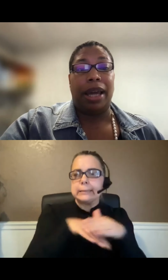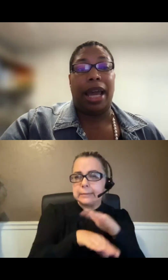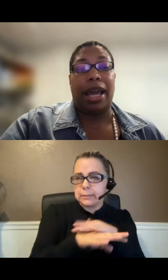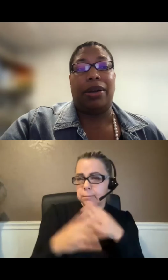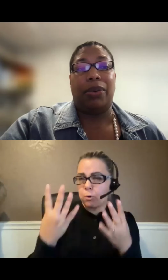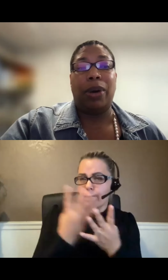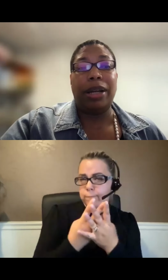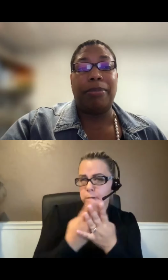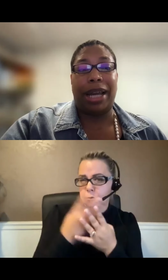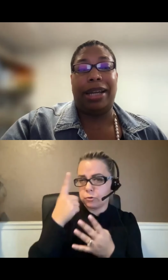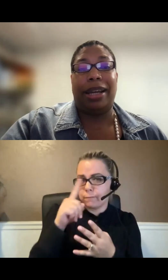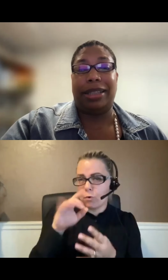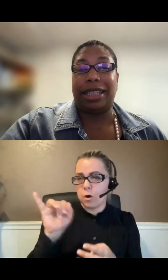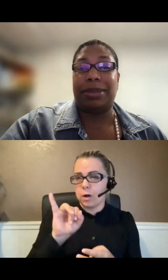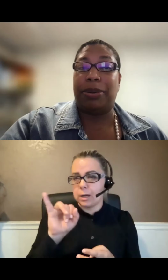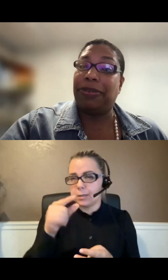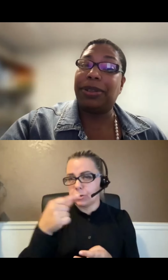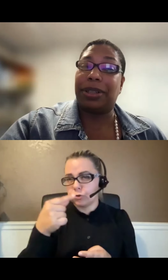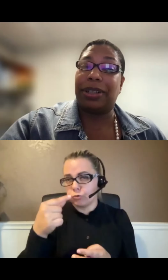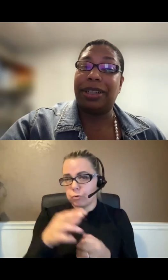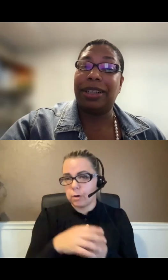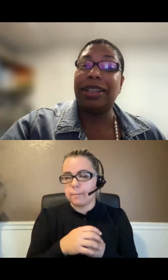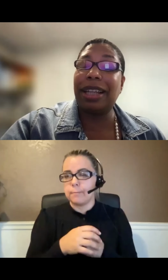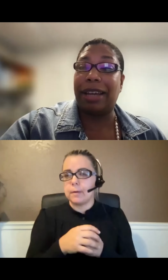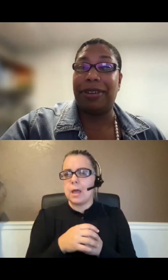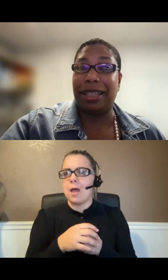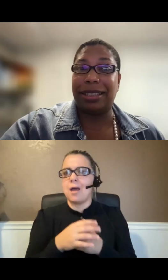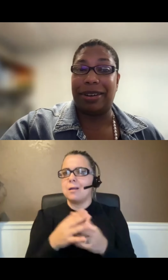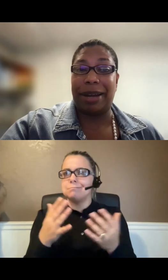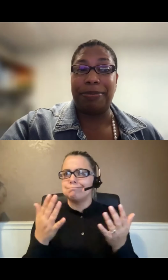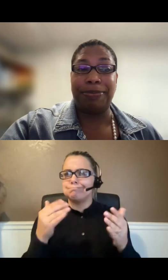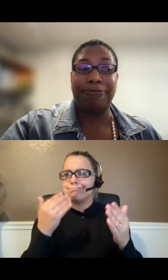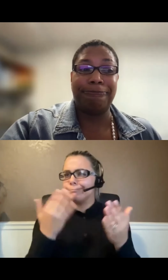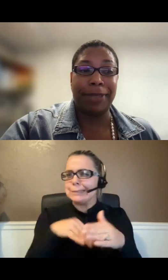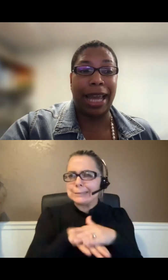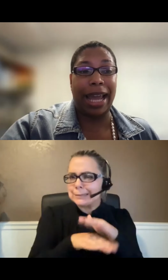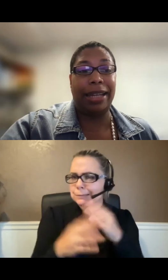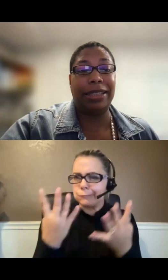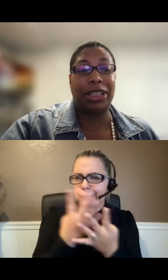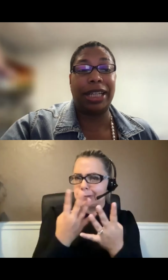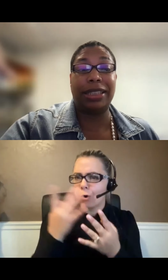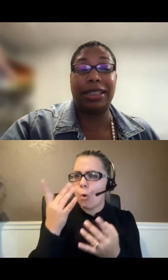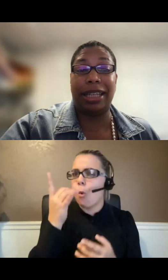And what might an accessible filter look like for Instagram and to check to